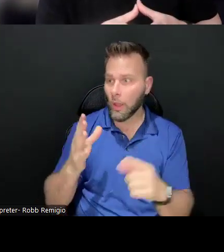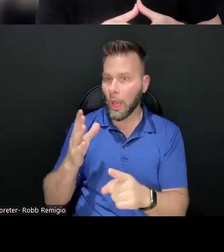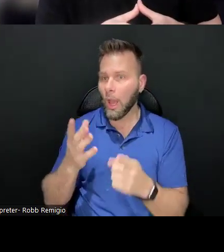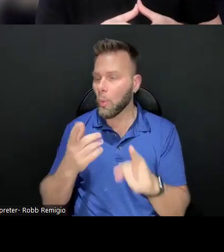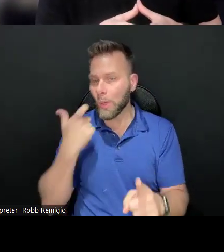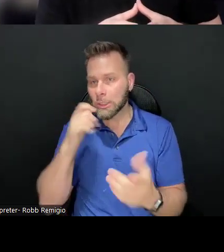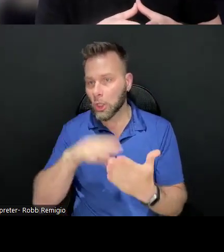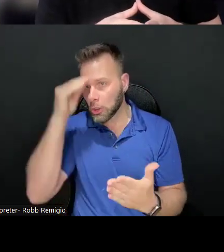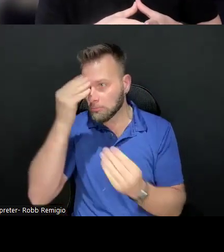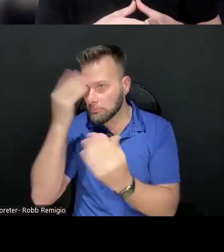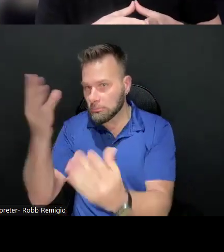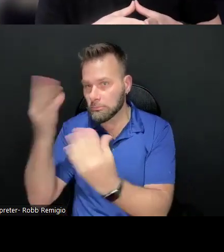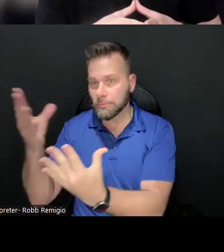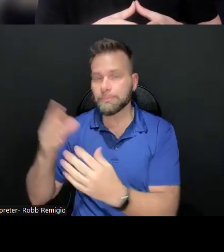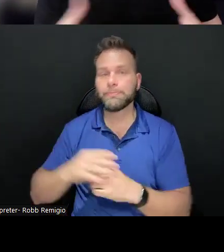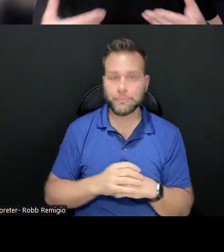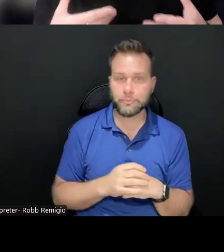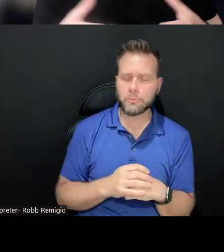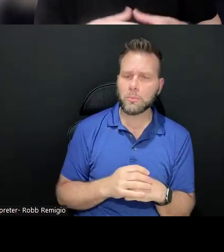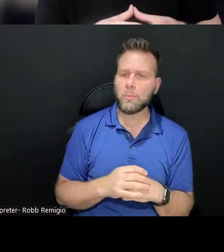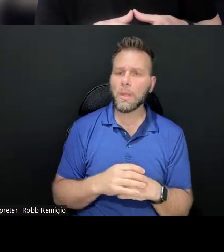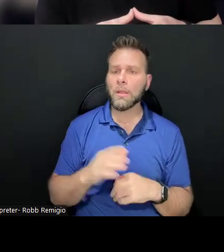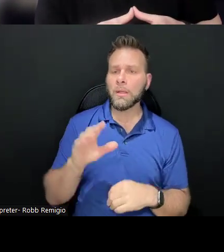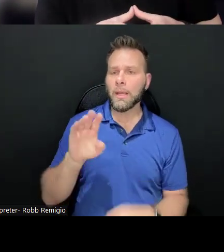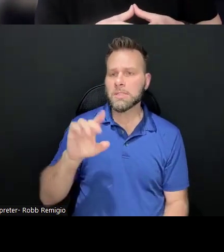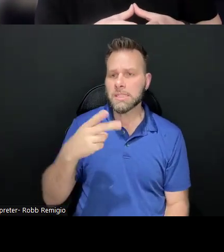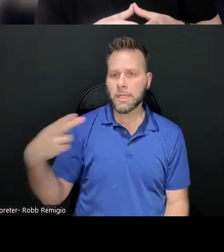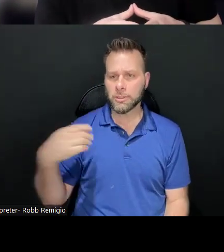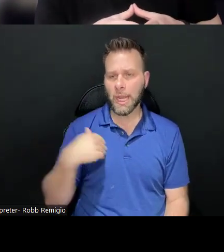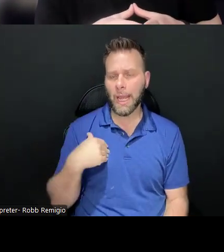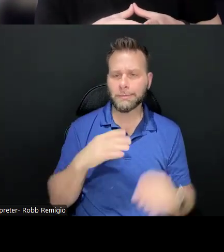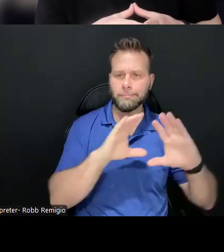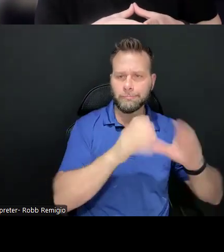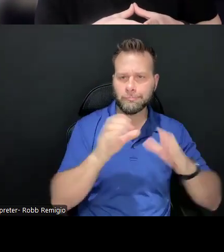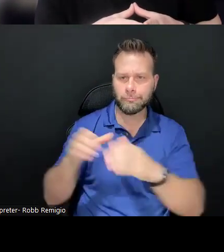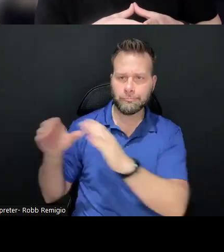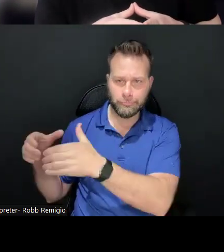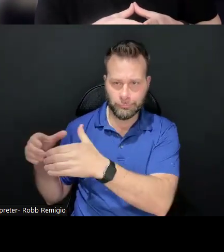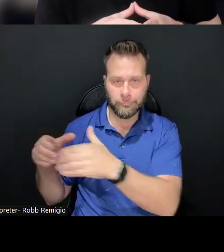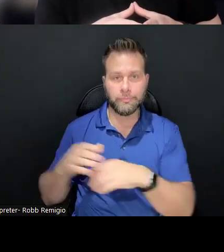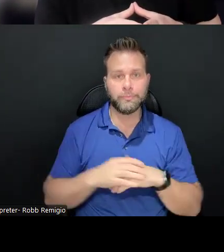it with other people so other people can learn from that. So we have a couple different I'm Communication Access